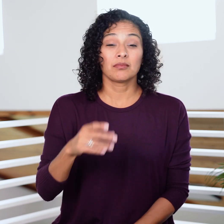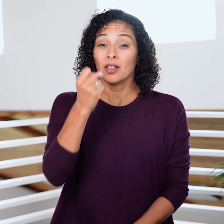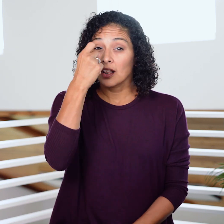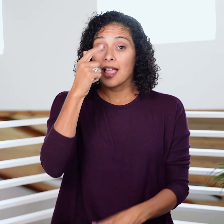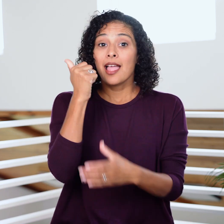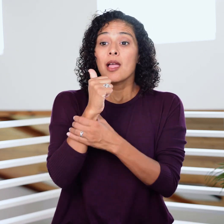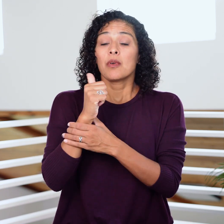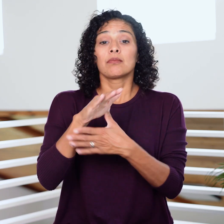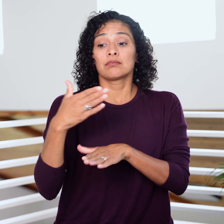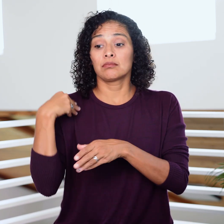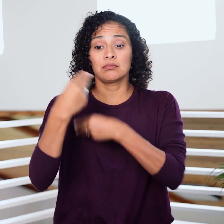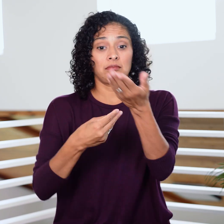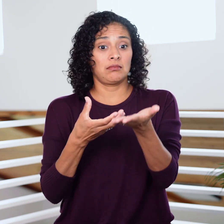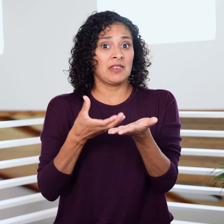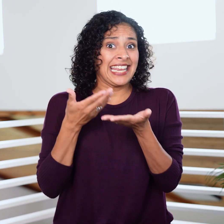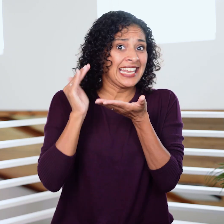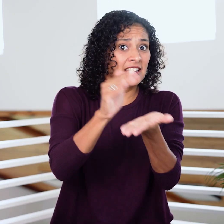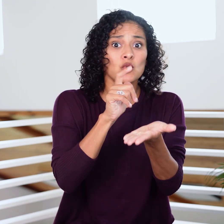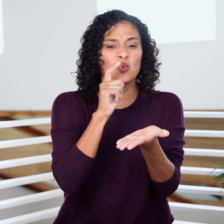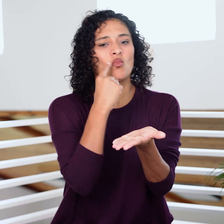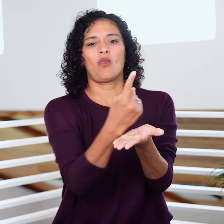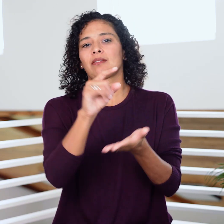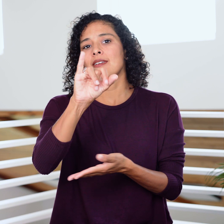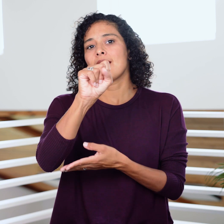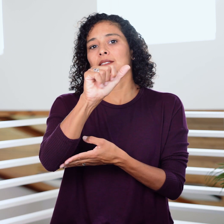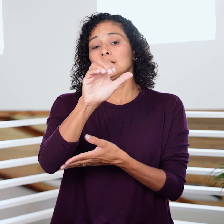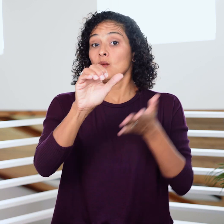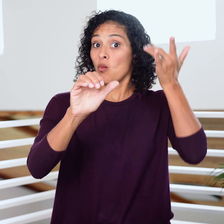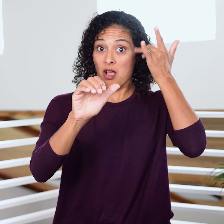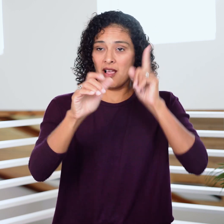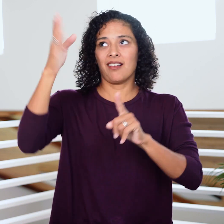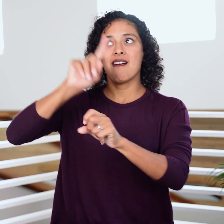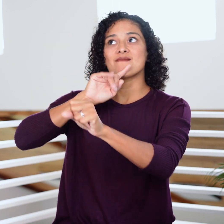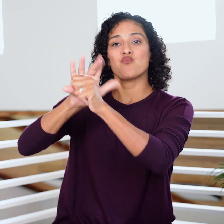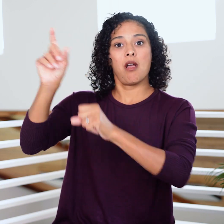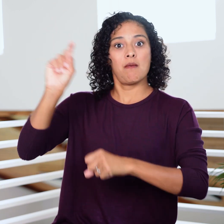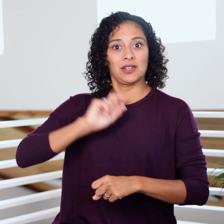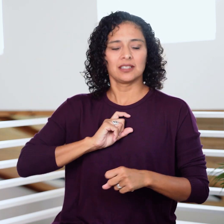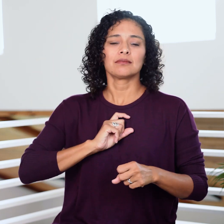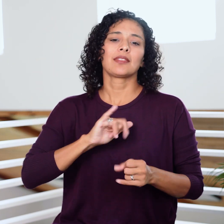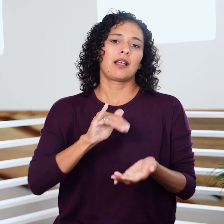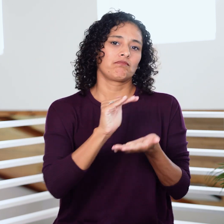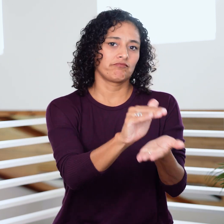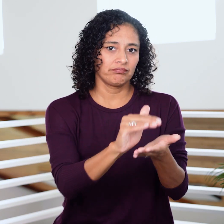But his entire estate goes to Isaac, because Isaac is the child of God’s promise.